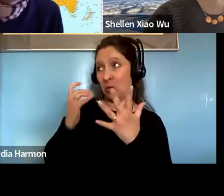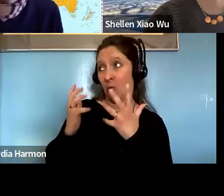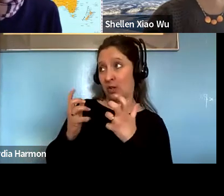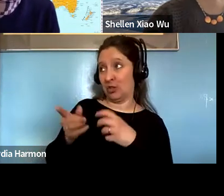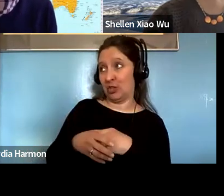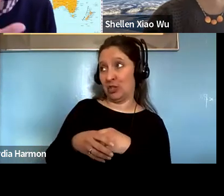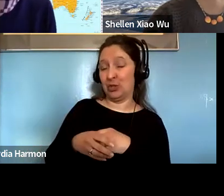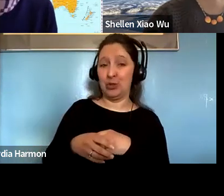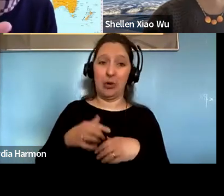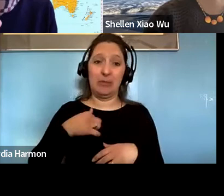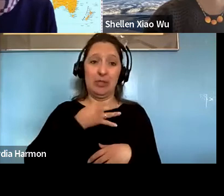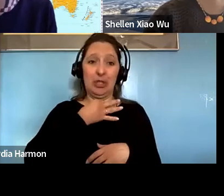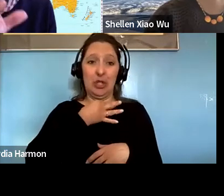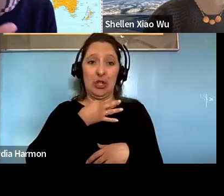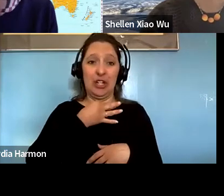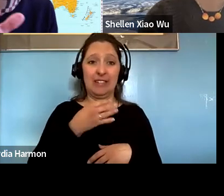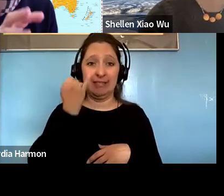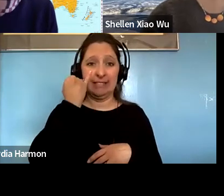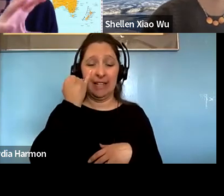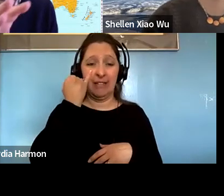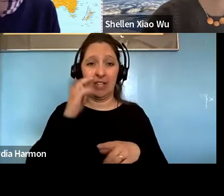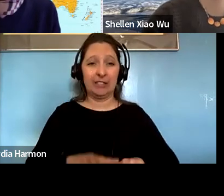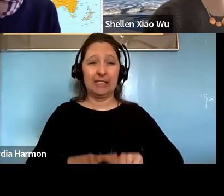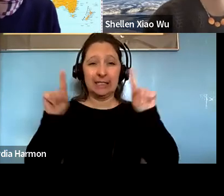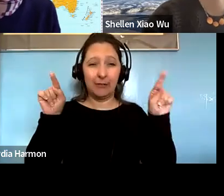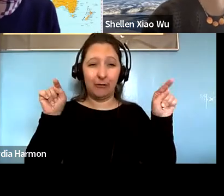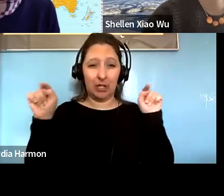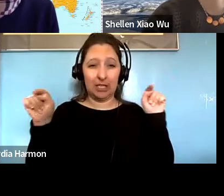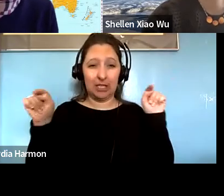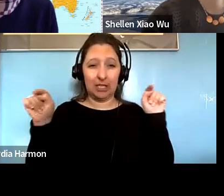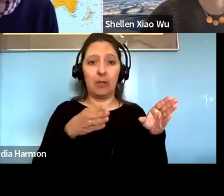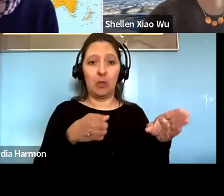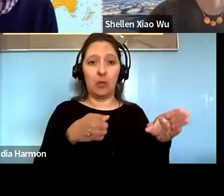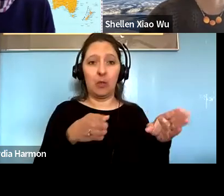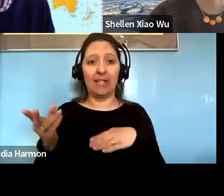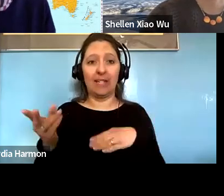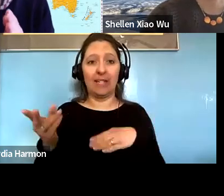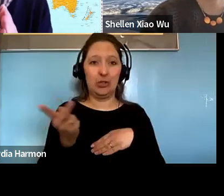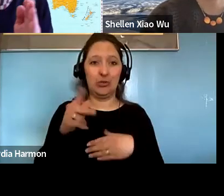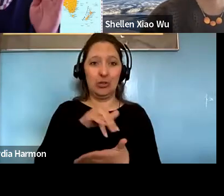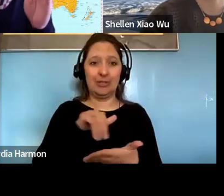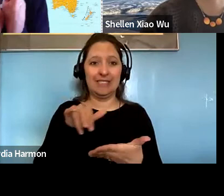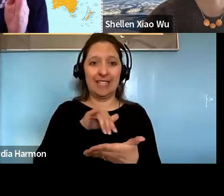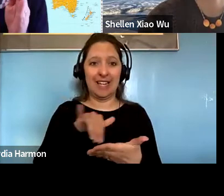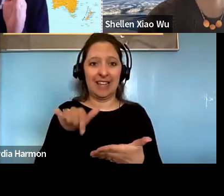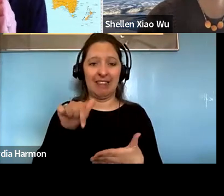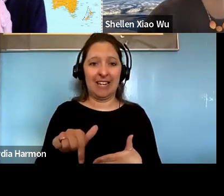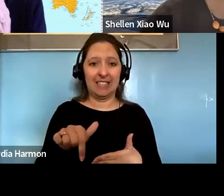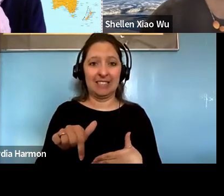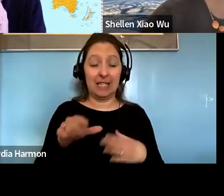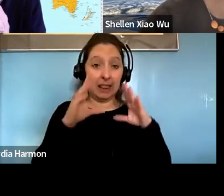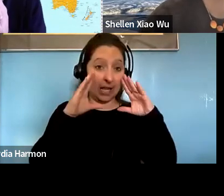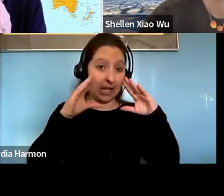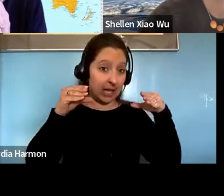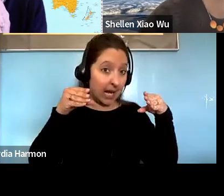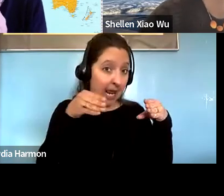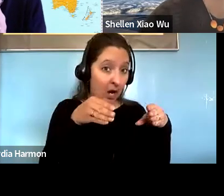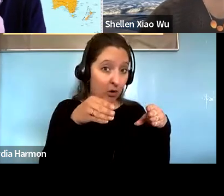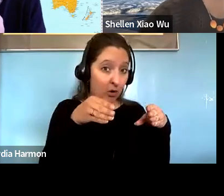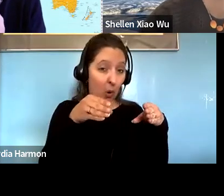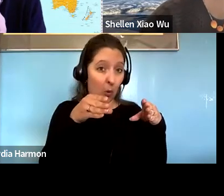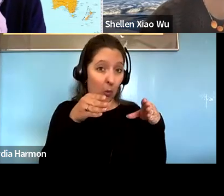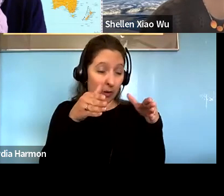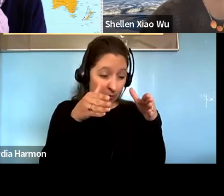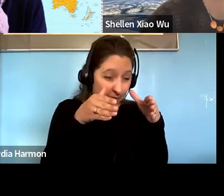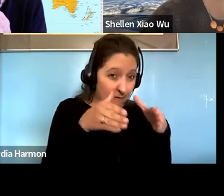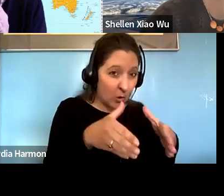Paul Gellert: I was just curious whether there was a difference in a difference in the ways that the two of you study this to think like narrow and focused does it help you to understand the impact of US foreign aid.